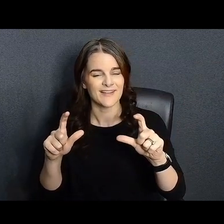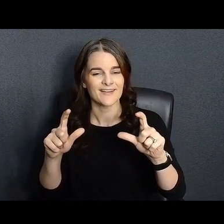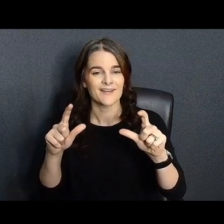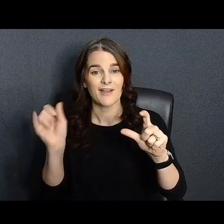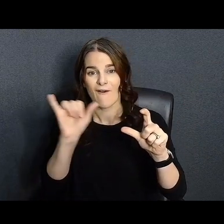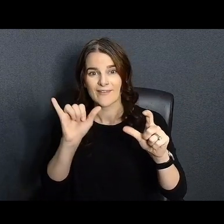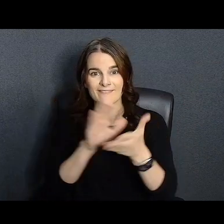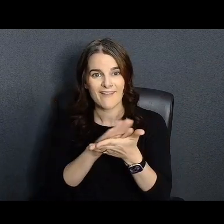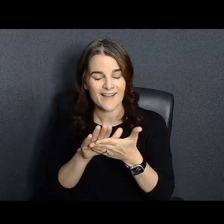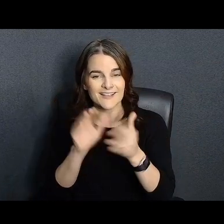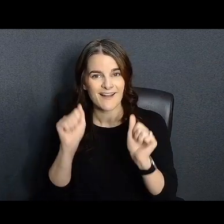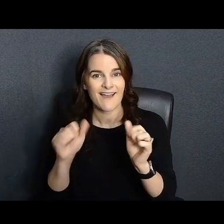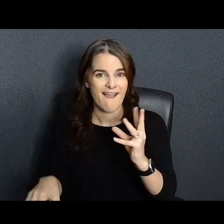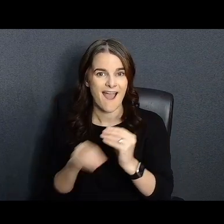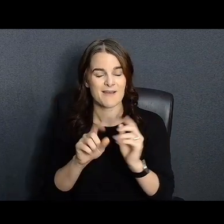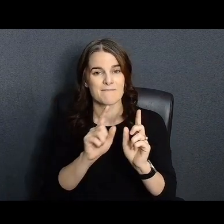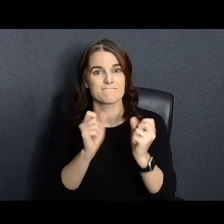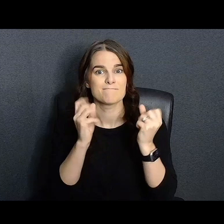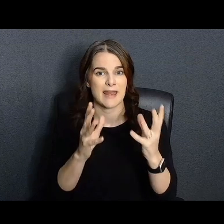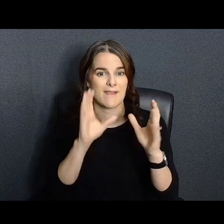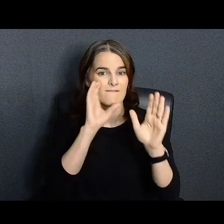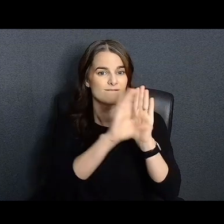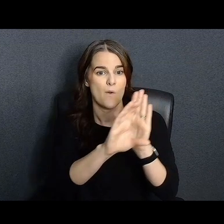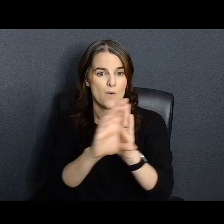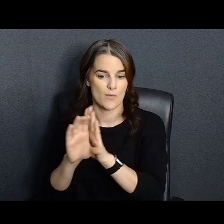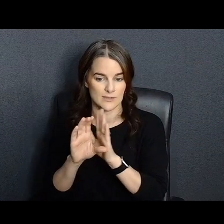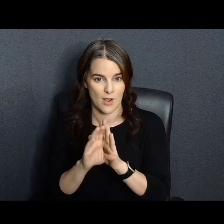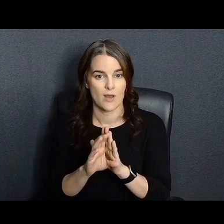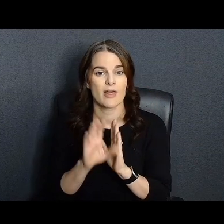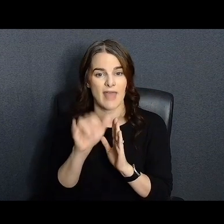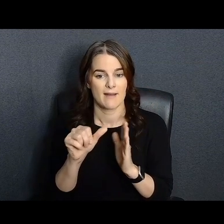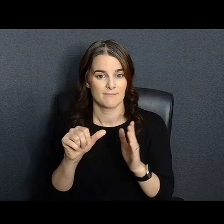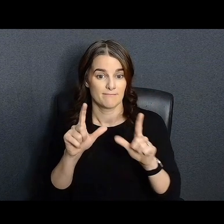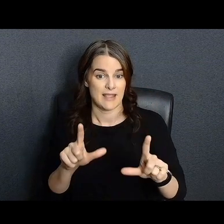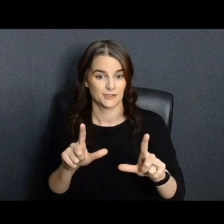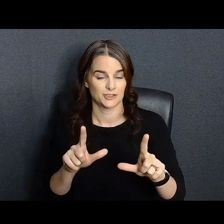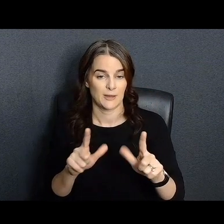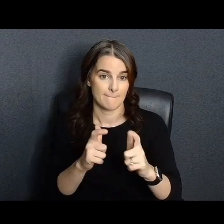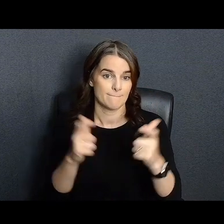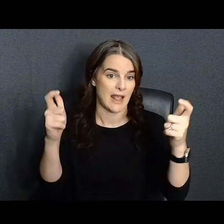is we can add in multiple photos on the page. I can make some of them big again. Small.